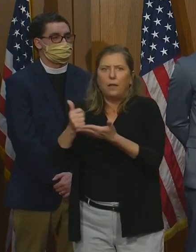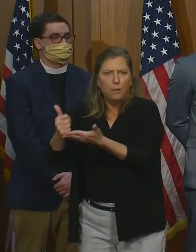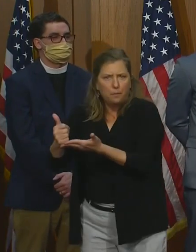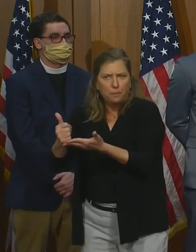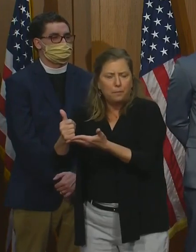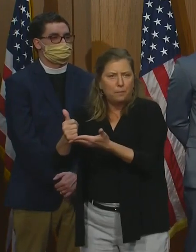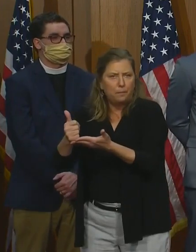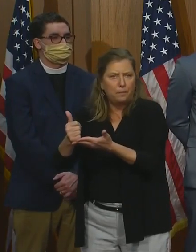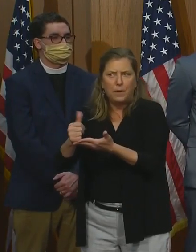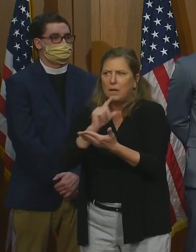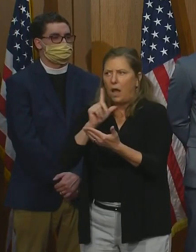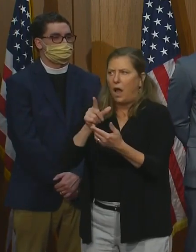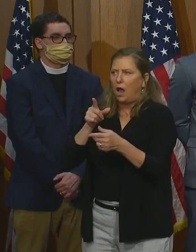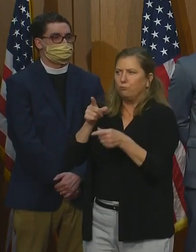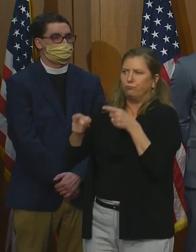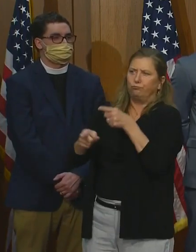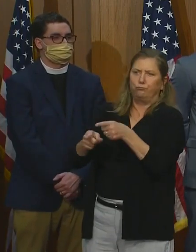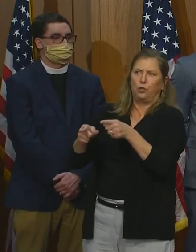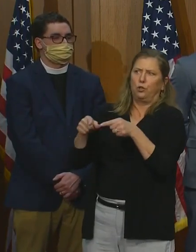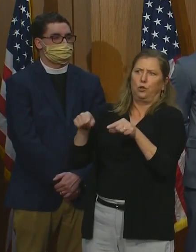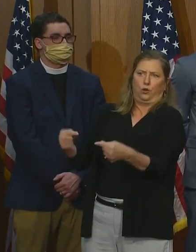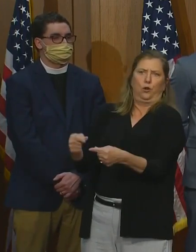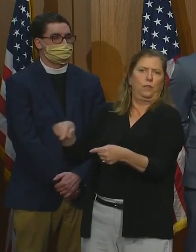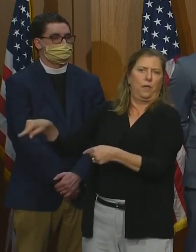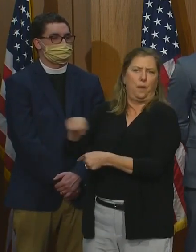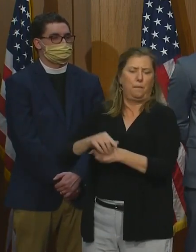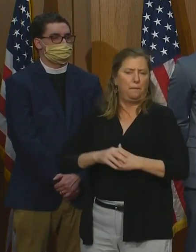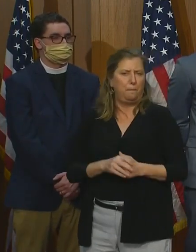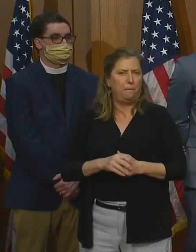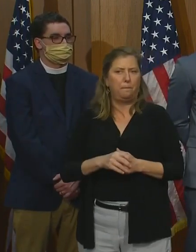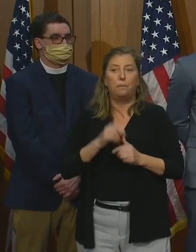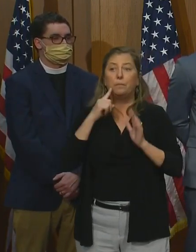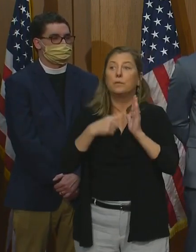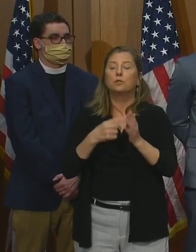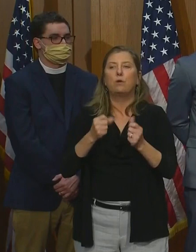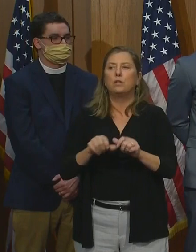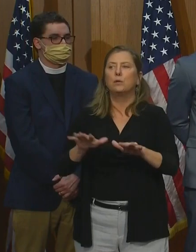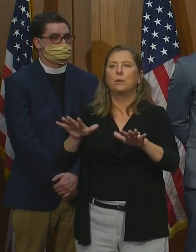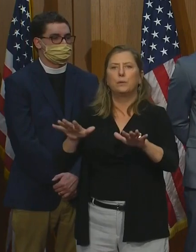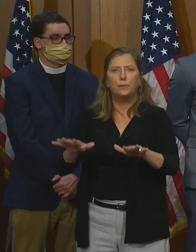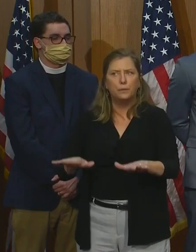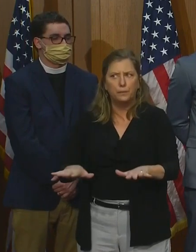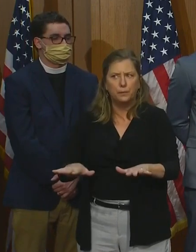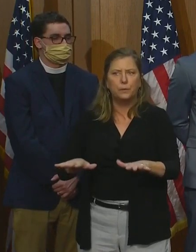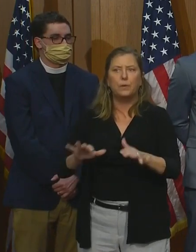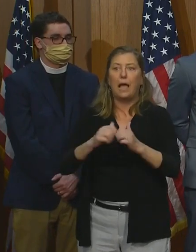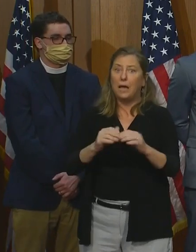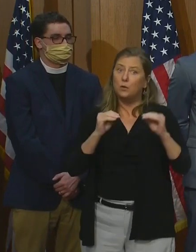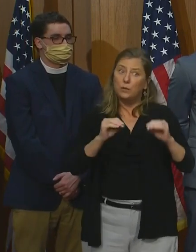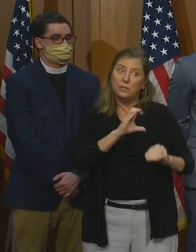THAT DID POLICE OFFICERS. ARE THERE TO HELP THEM NOT TO HURT